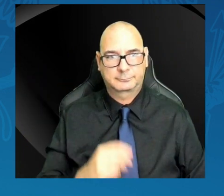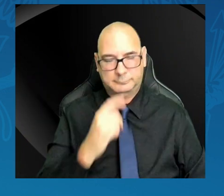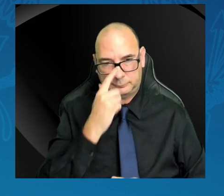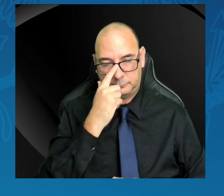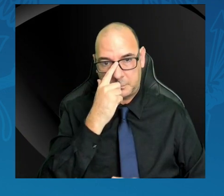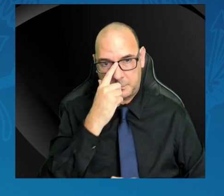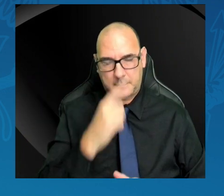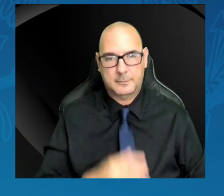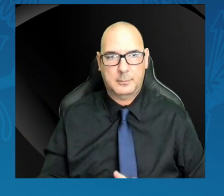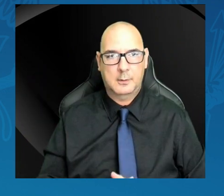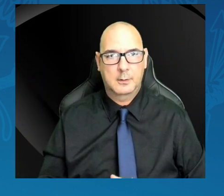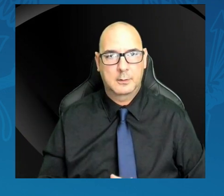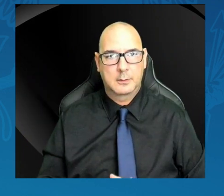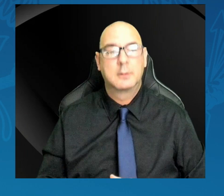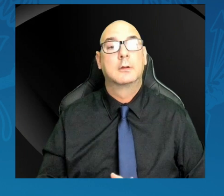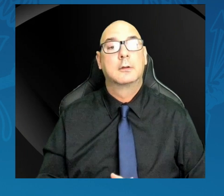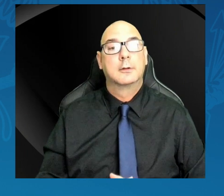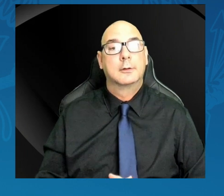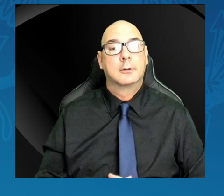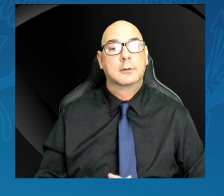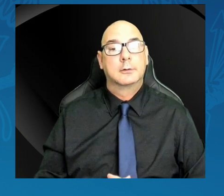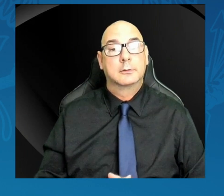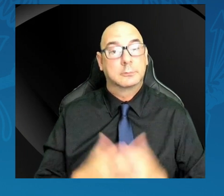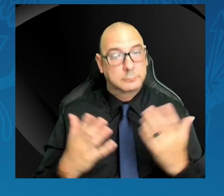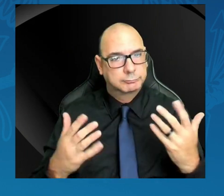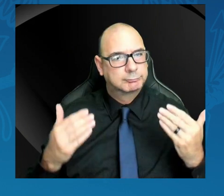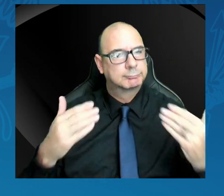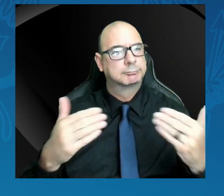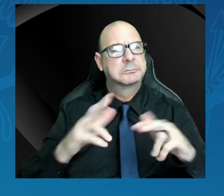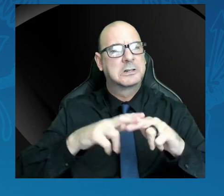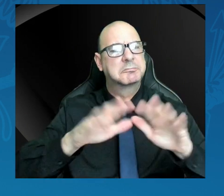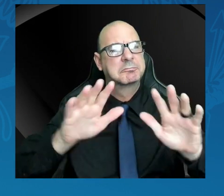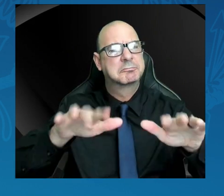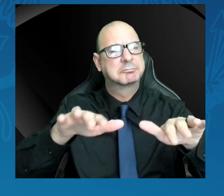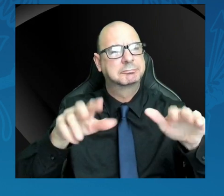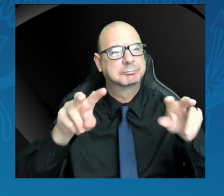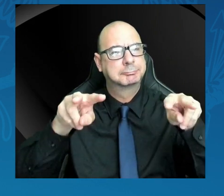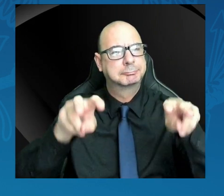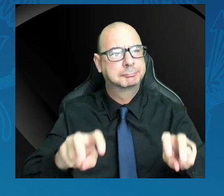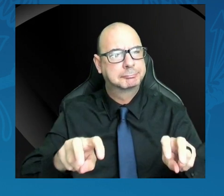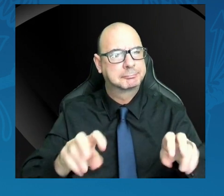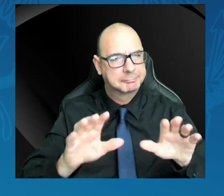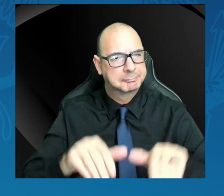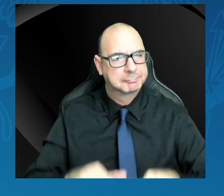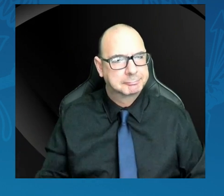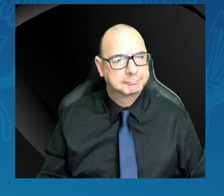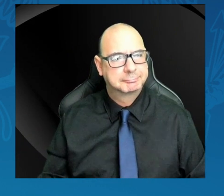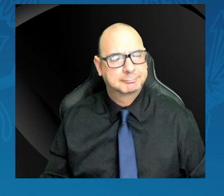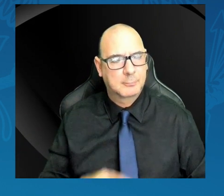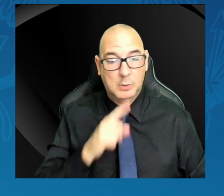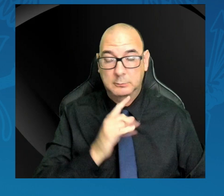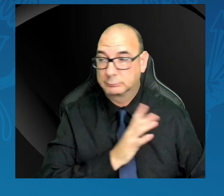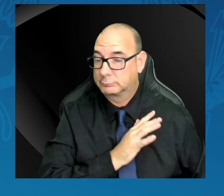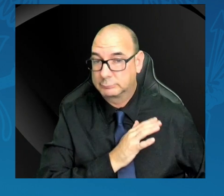The Vice President: Have a seat. Have a seat. It's what a joy it's been to be with all of you this afternoon on this beautiful campus